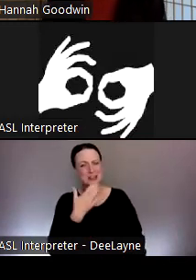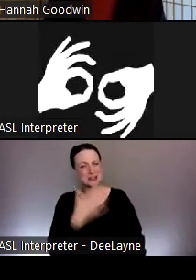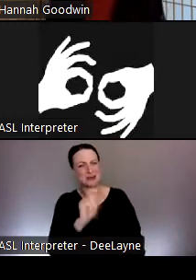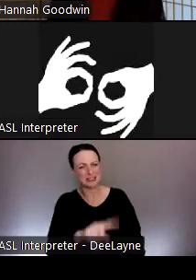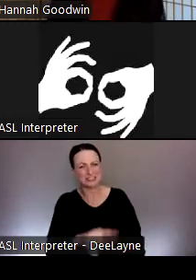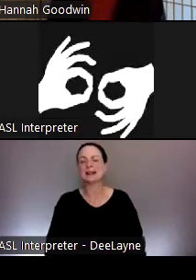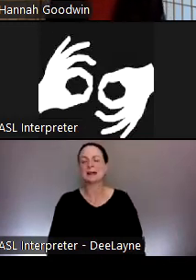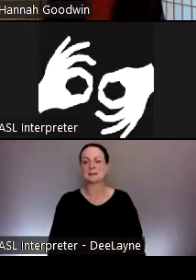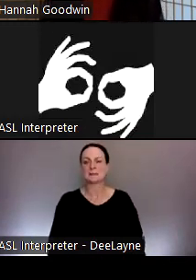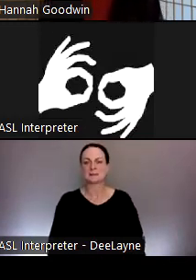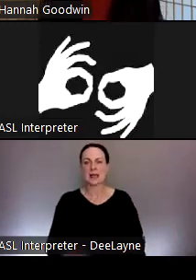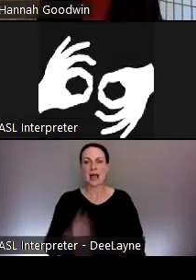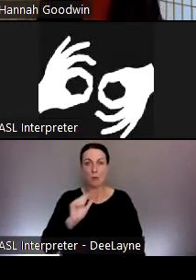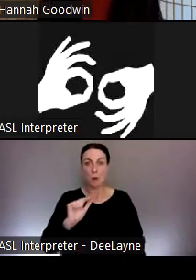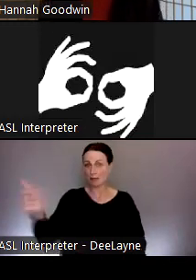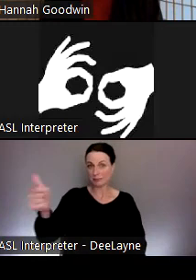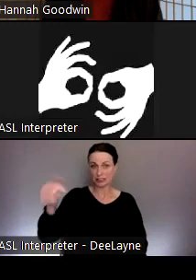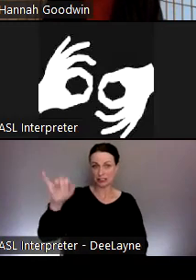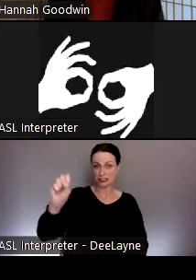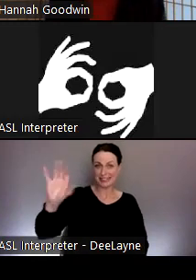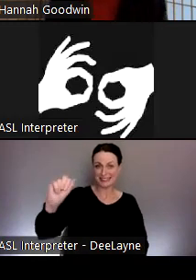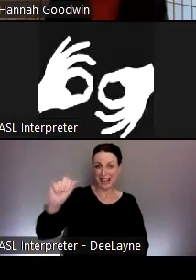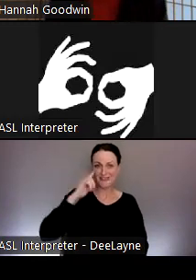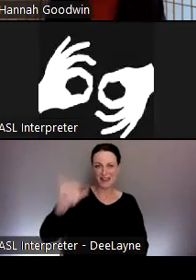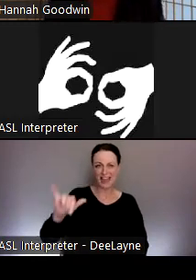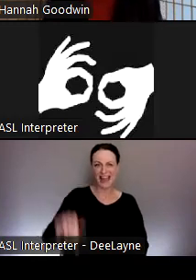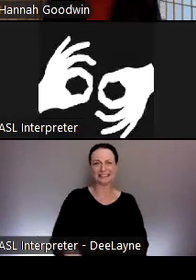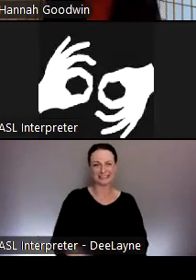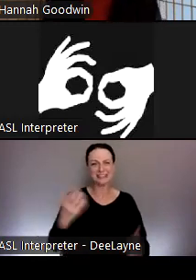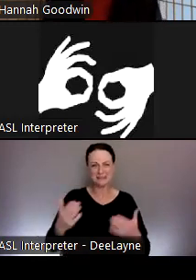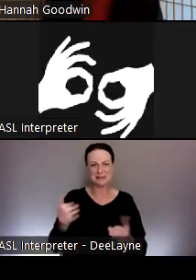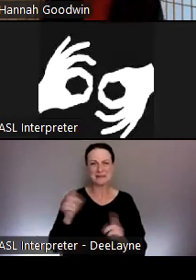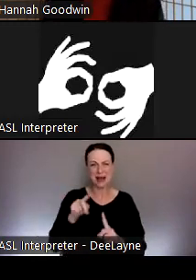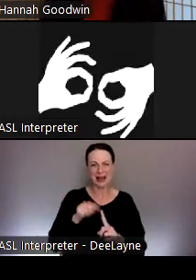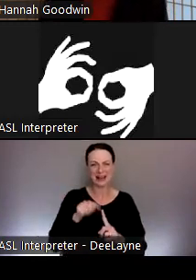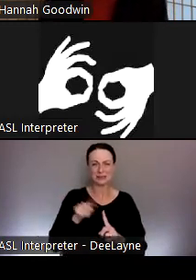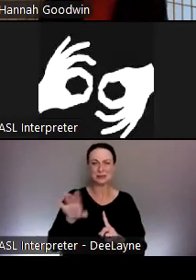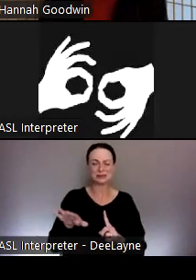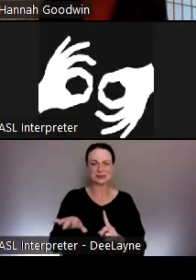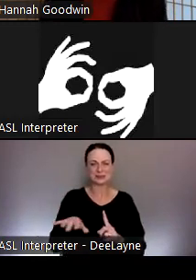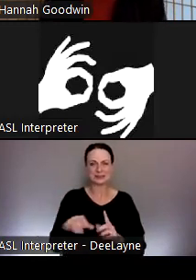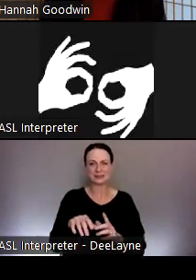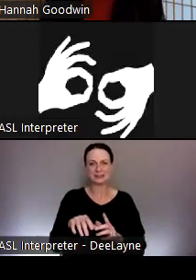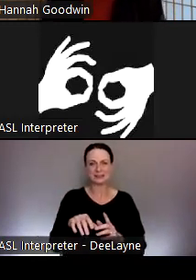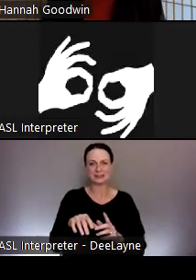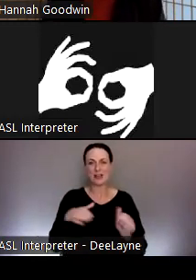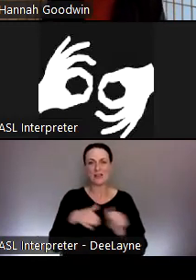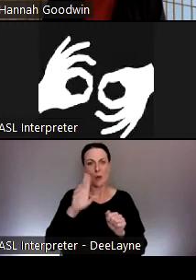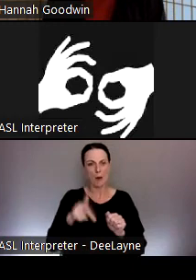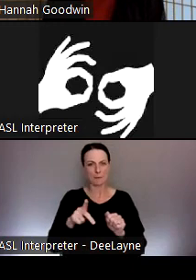I'm gonna defer to Jessica on that one. We may be getting back to you in the follow up email.